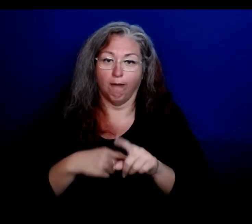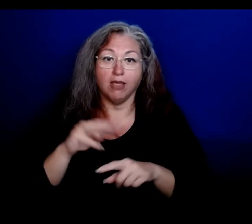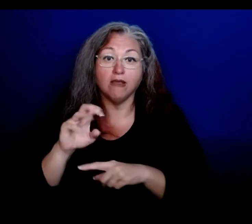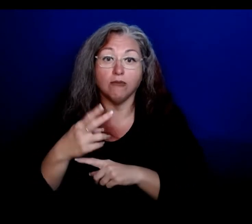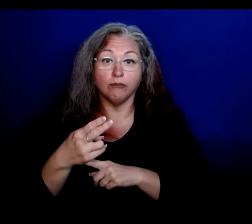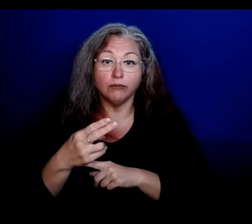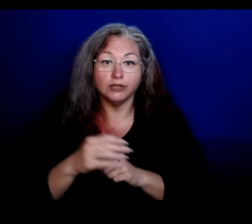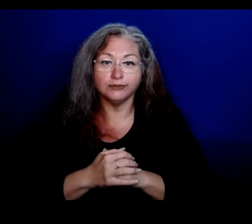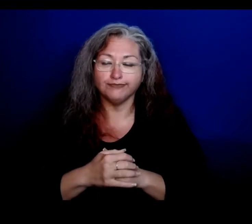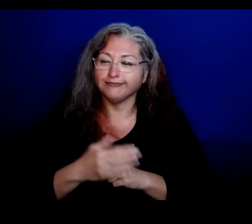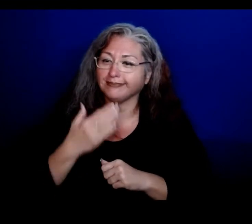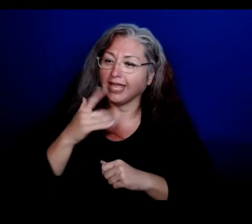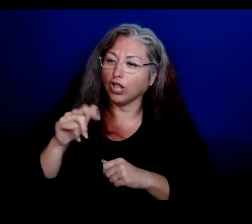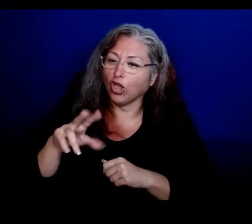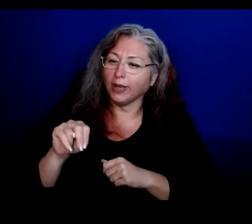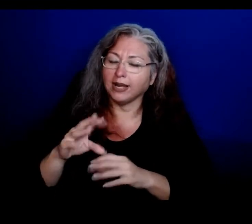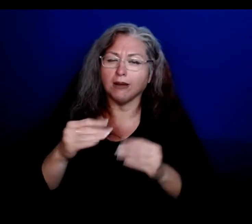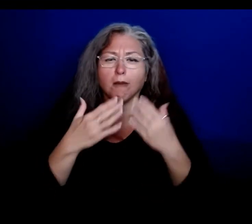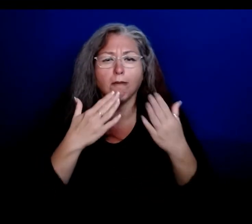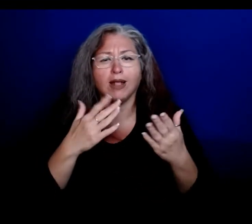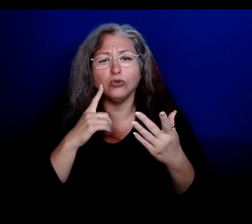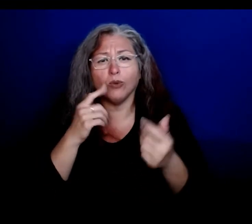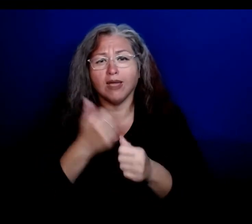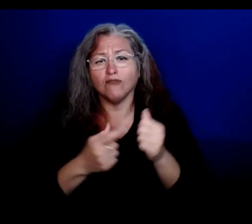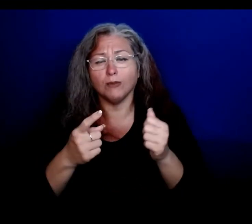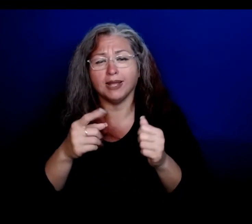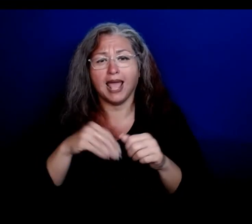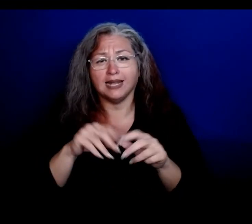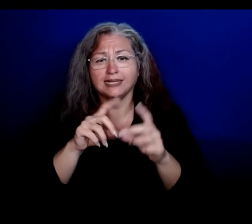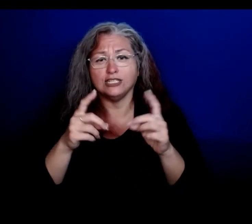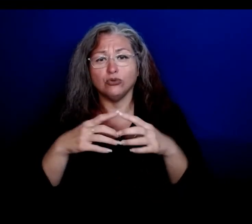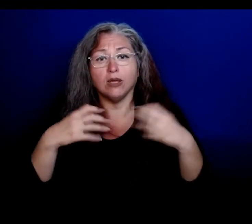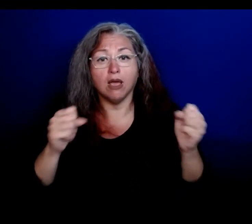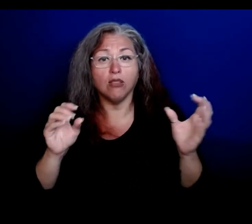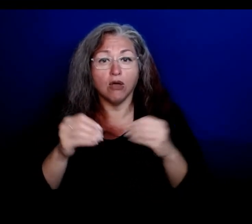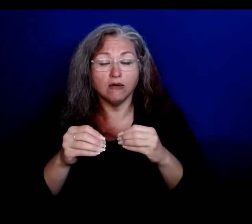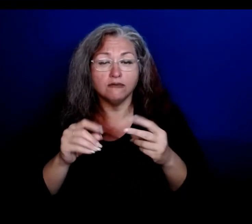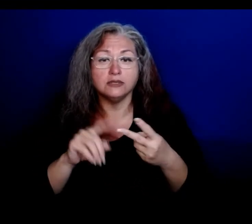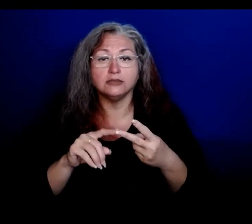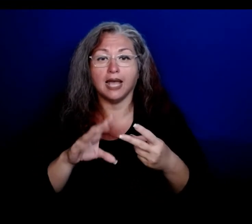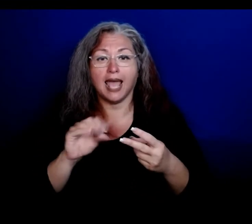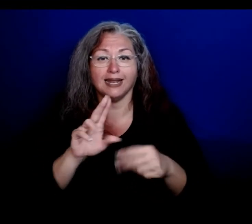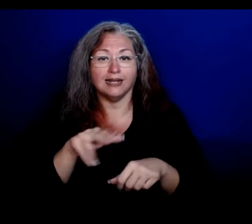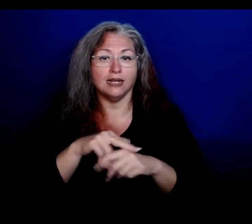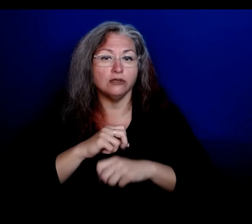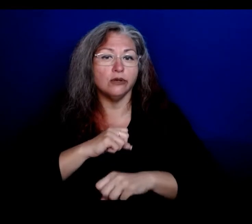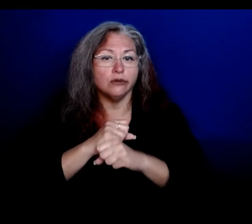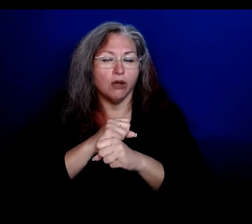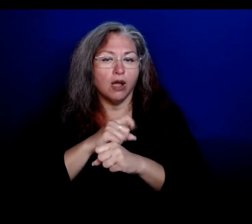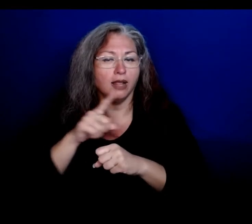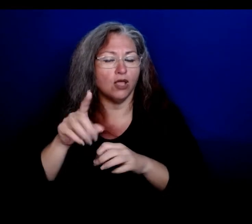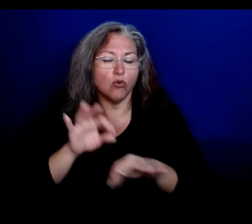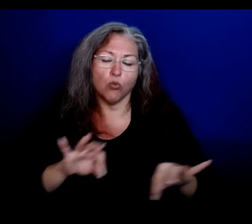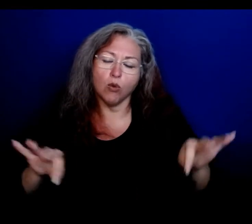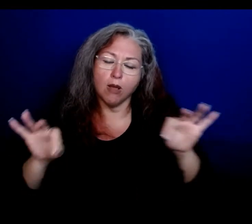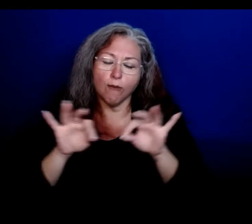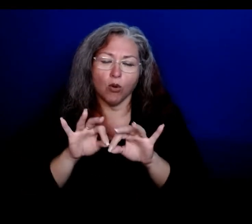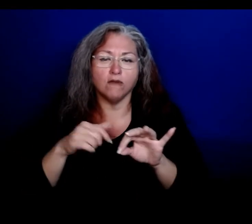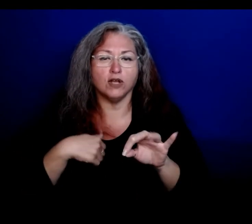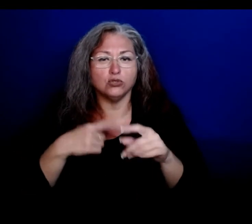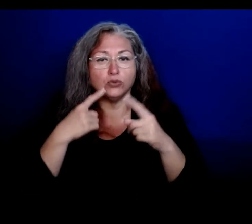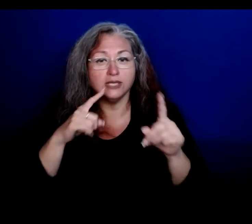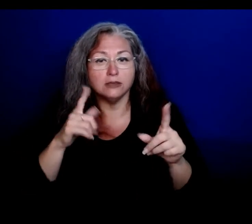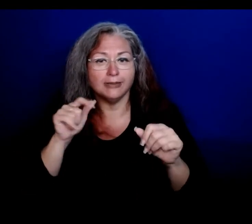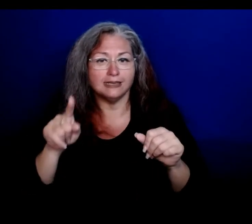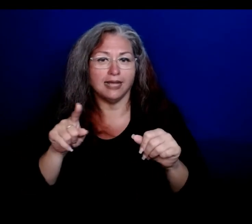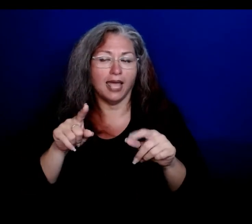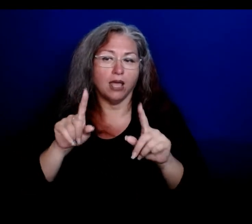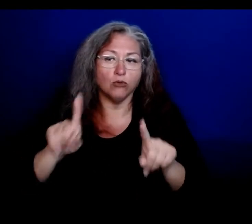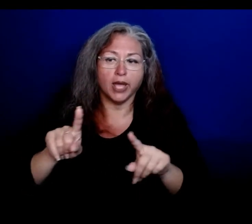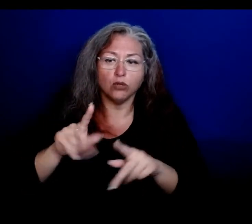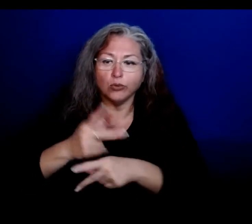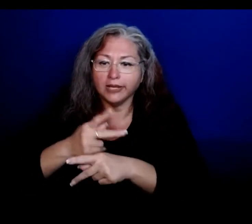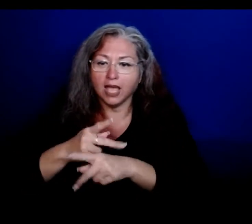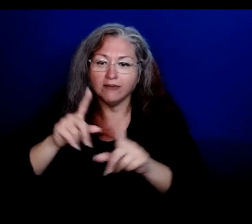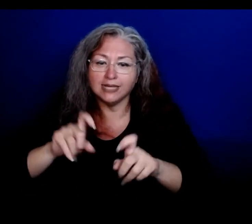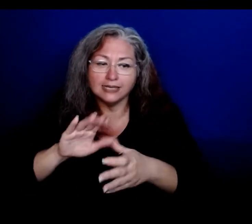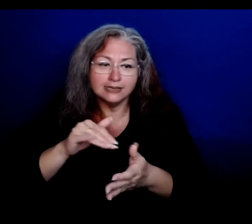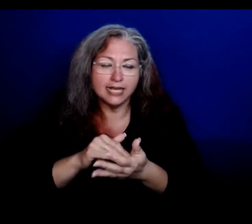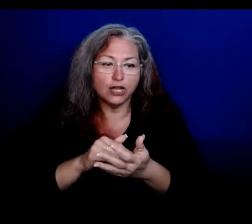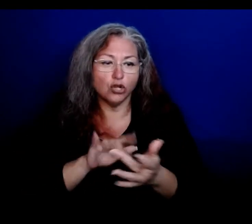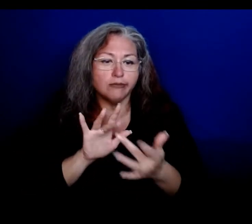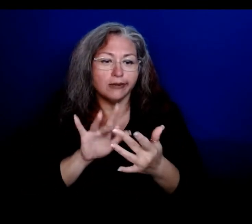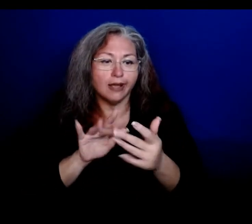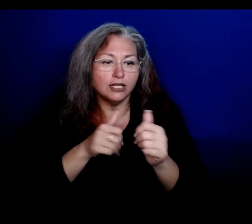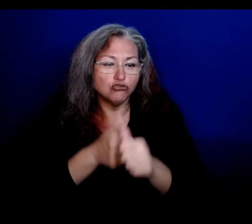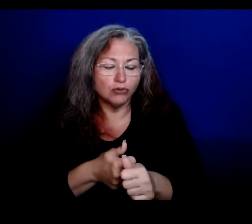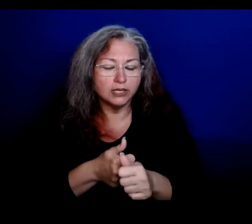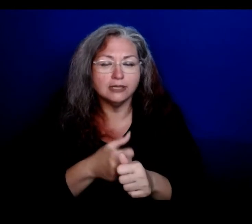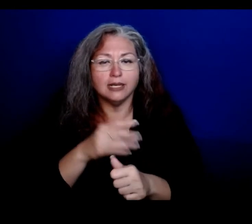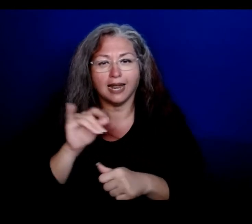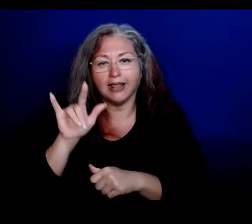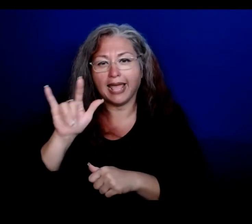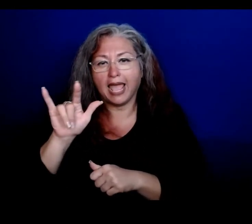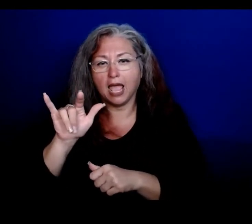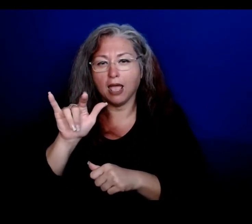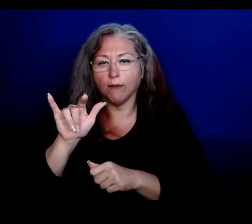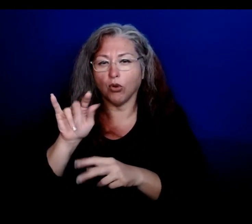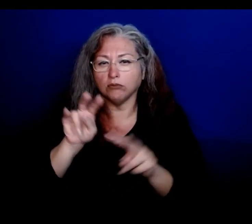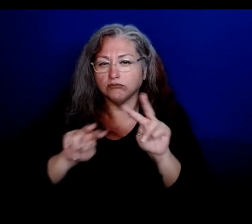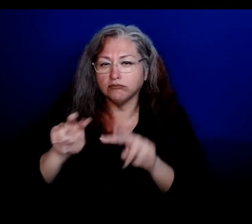Thanks Lauren, and mahalo to everyone at the district health office and National Guard who were critical to our success by staffing our testing centers, contact tracing, and airport screening.